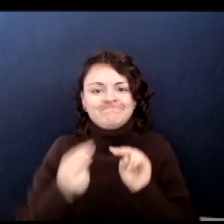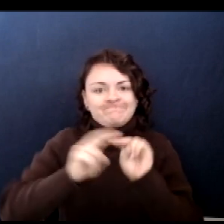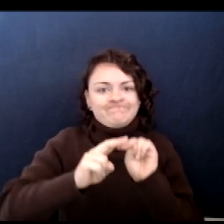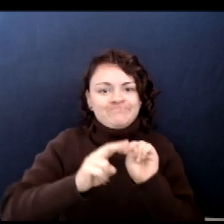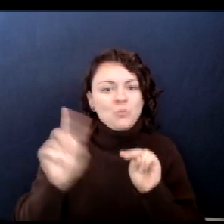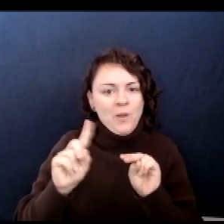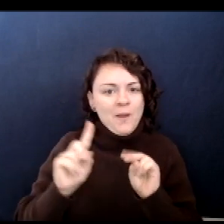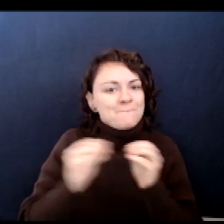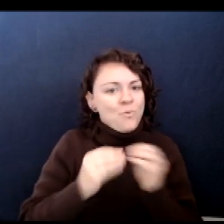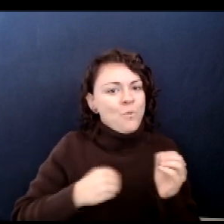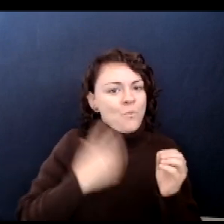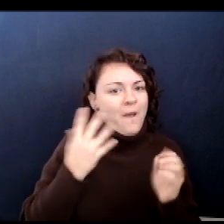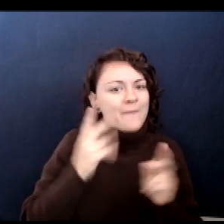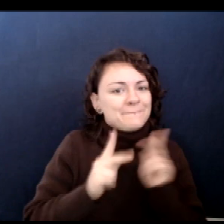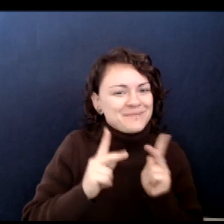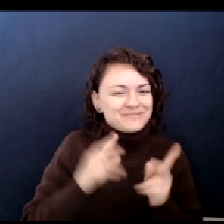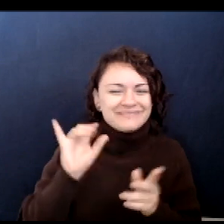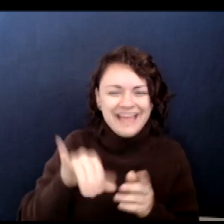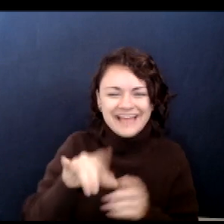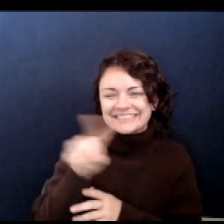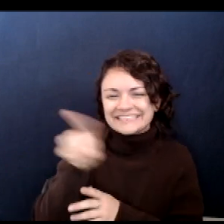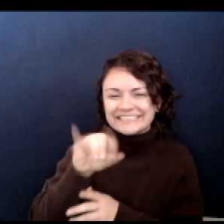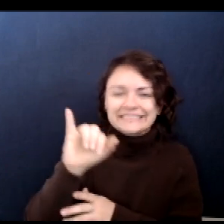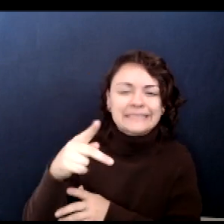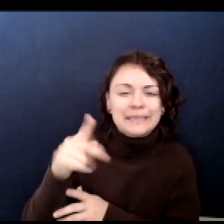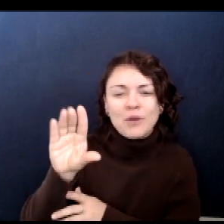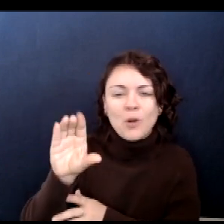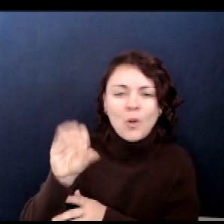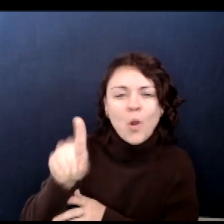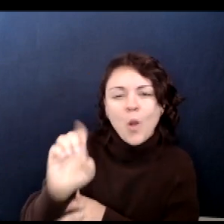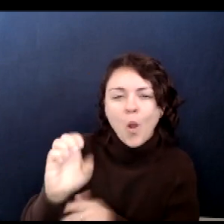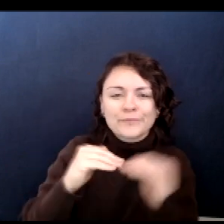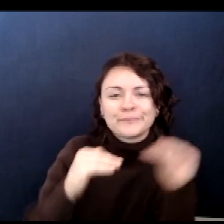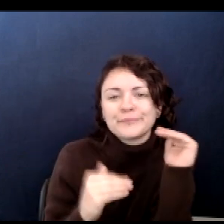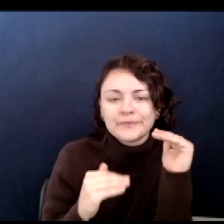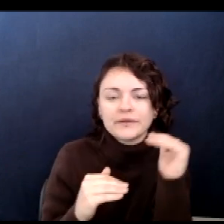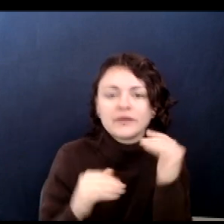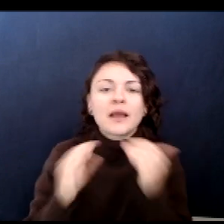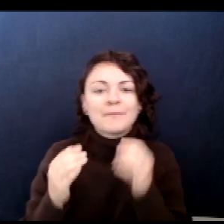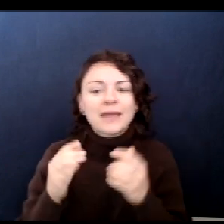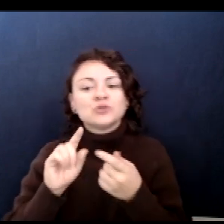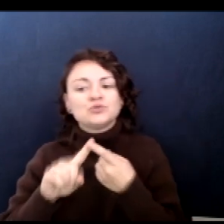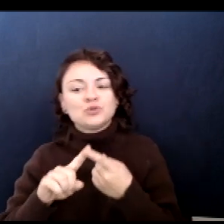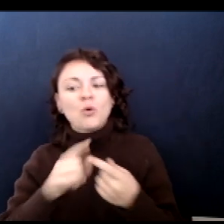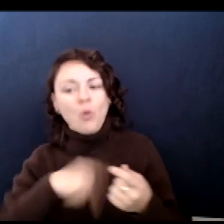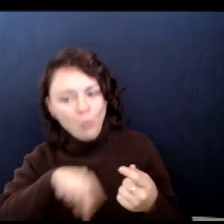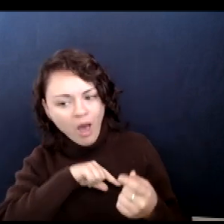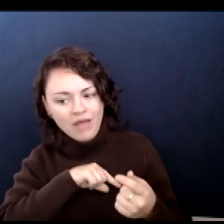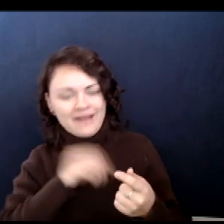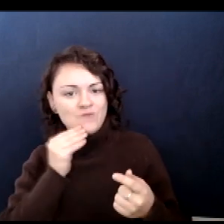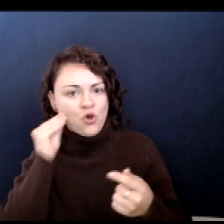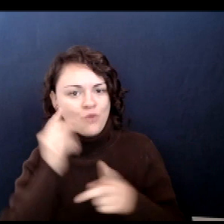That zip code disparity compared to quality of home care. For example, in areas that had